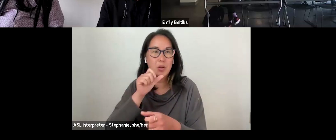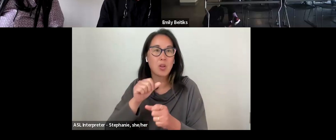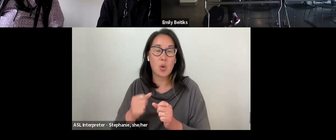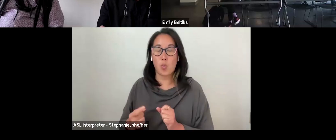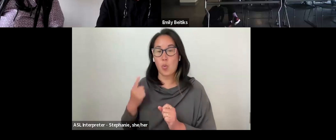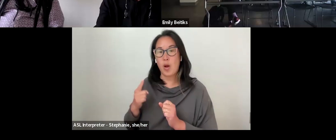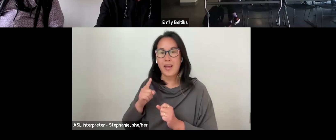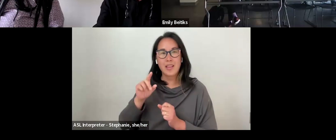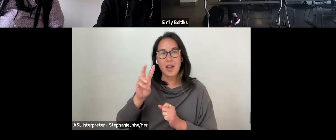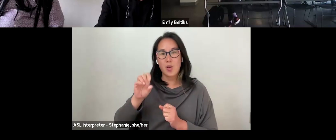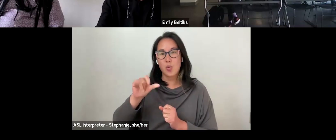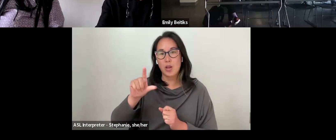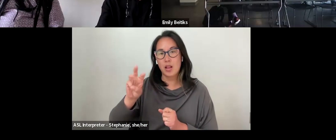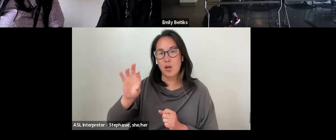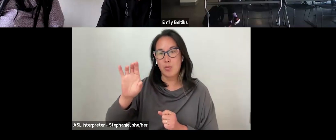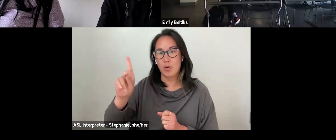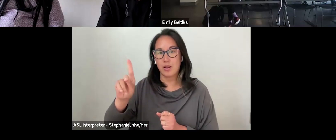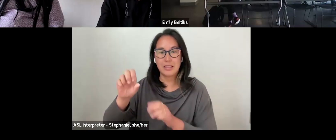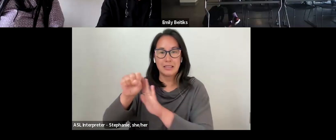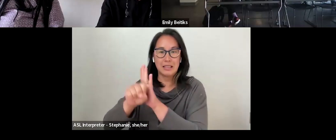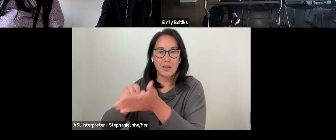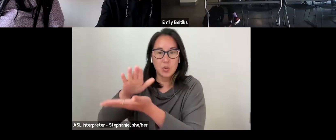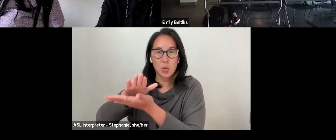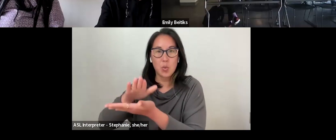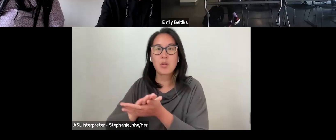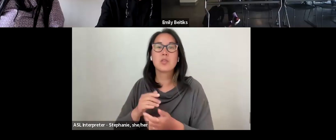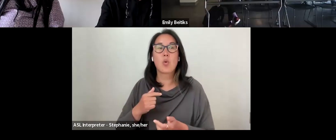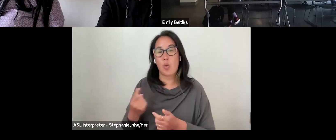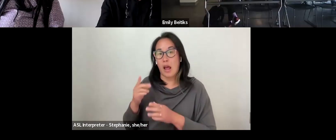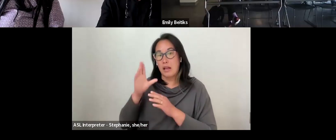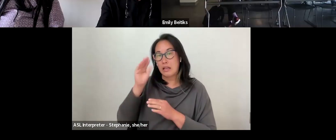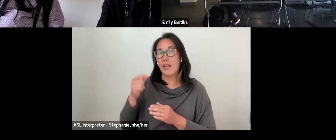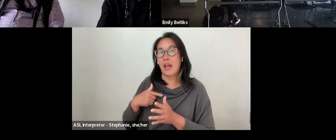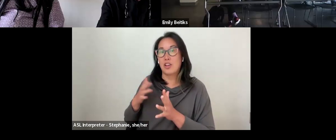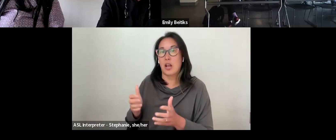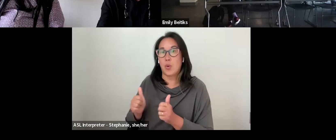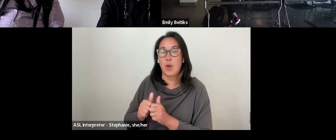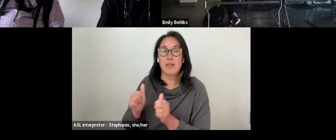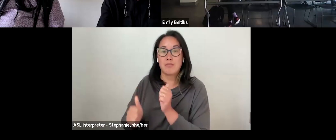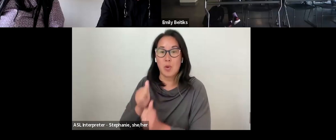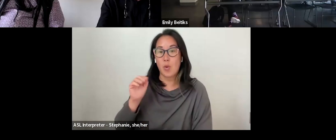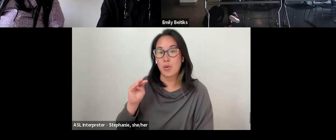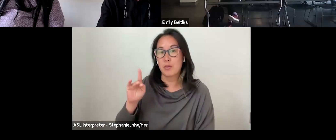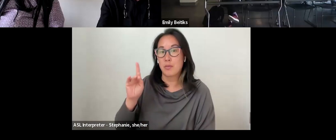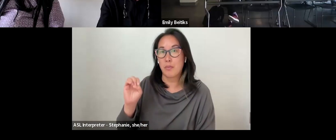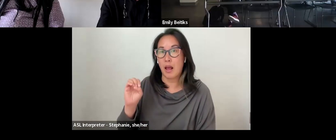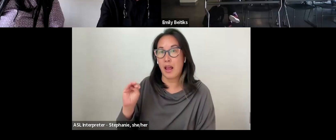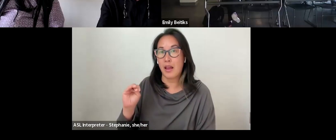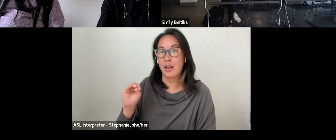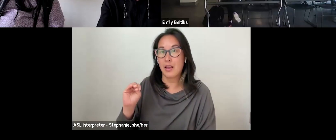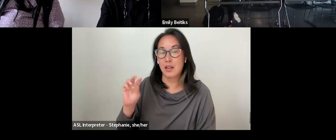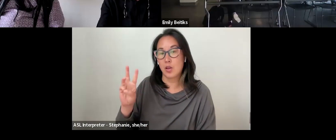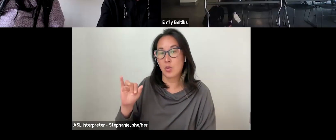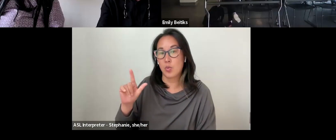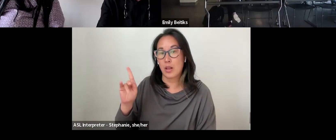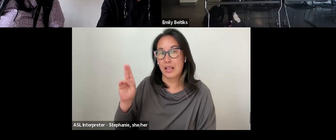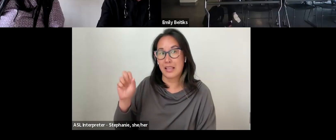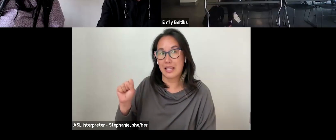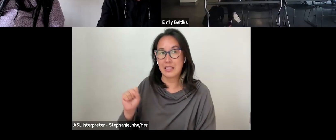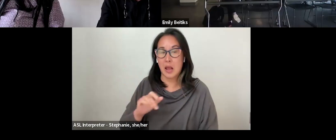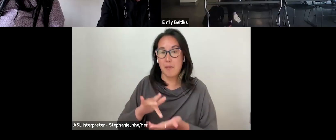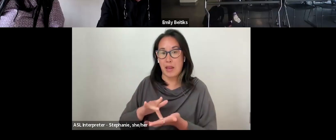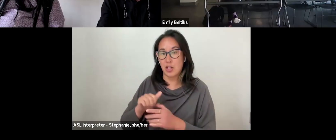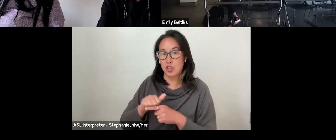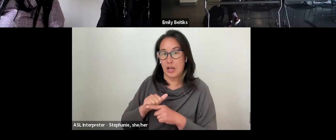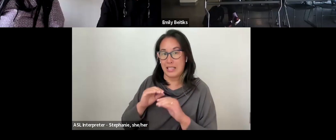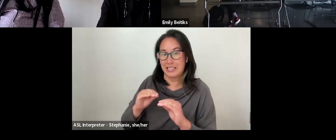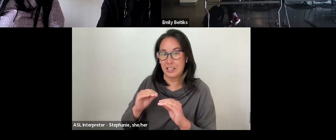And Mike says medical training indoctrinates you into a caste system.